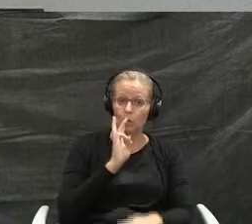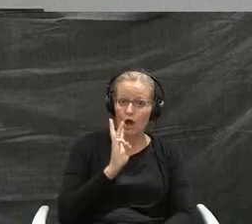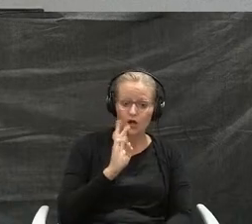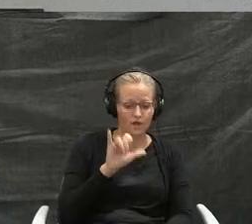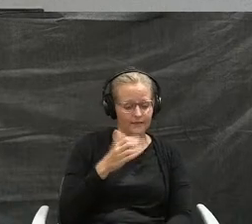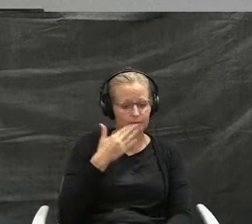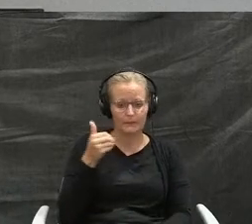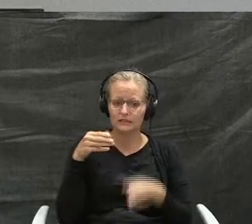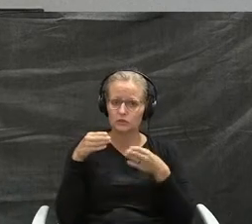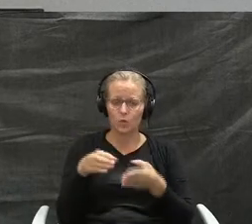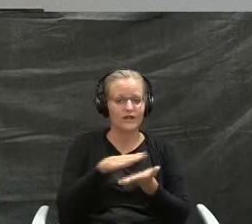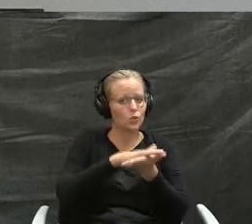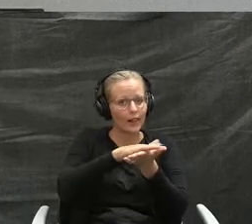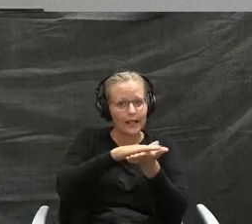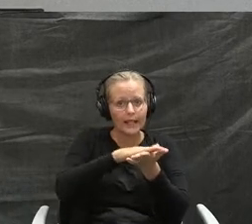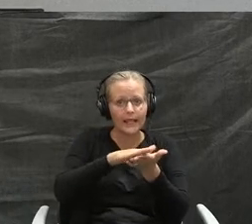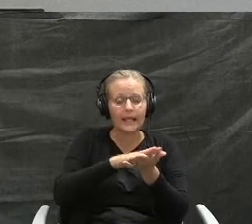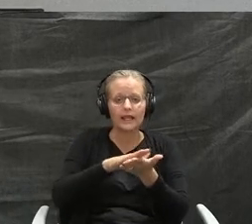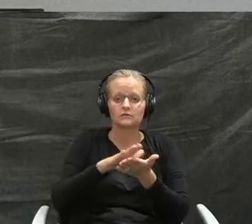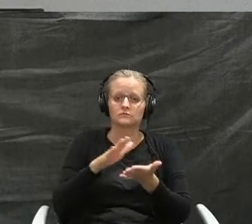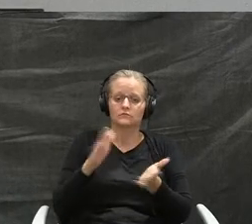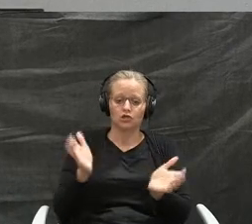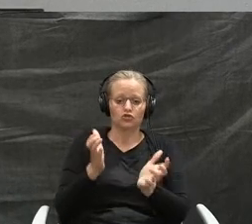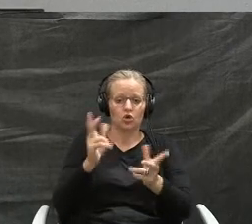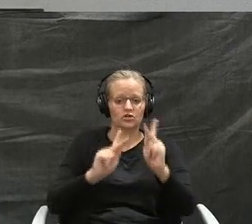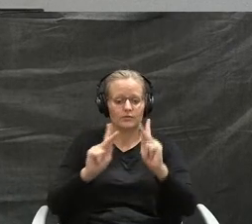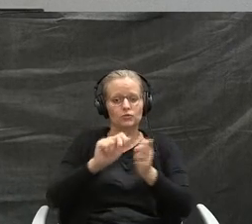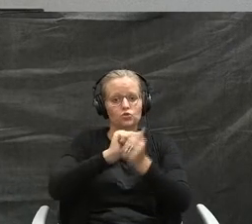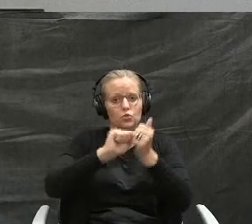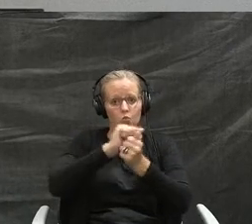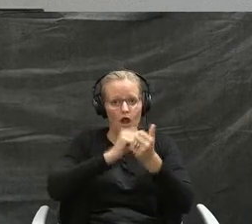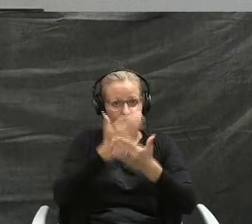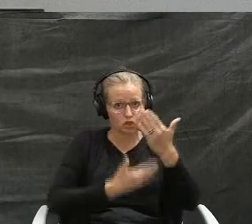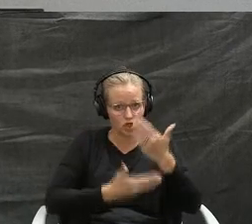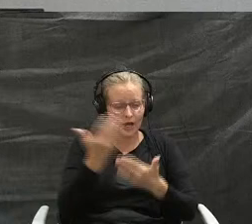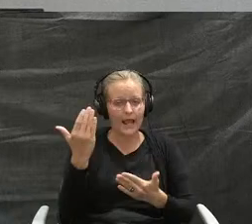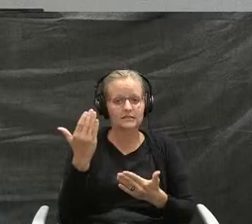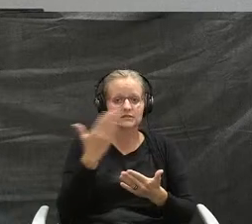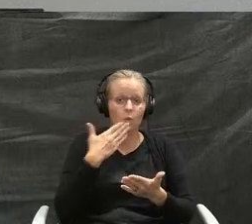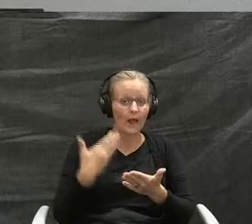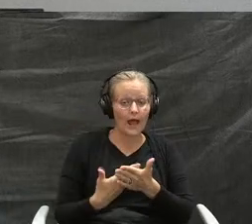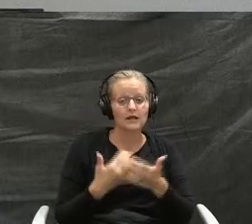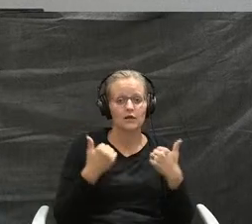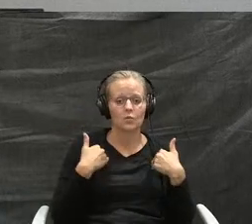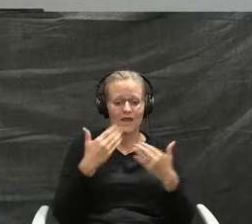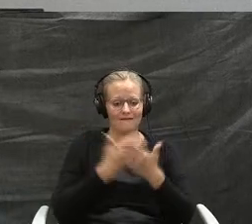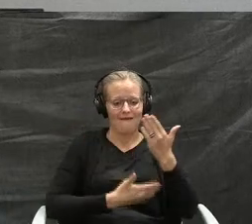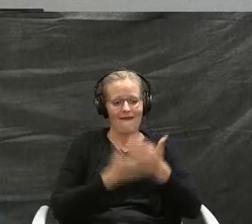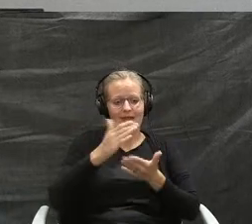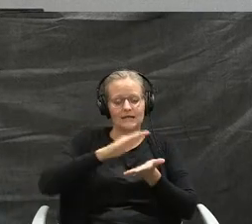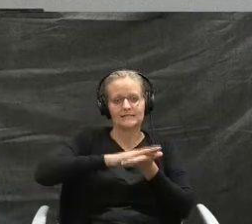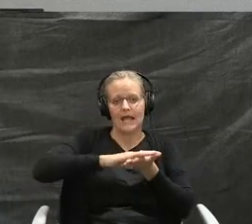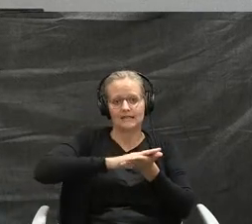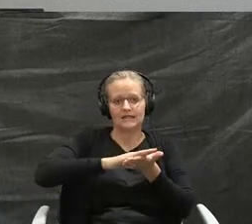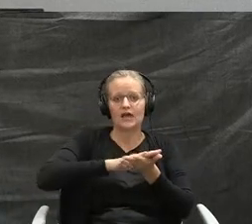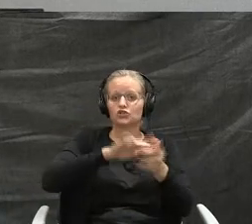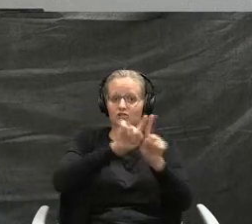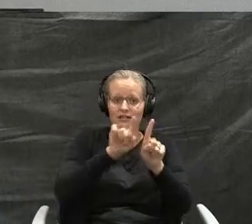clean. If people wash their hands sufficiently, we have hand sanitizers. Is Paul pointed out we clean surface is we have